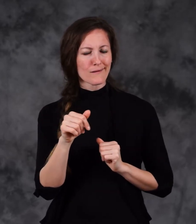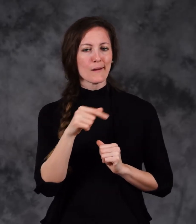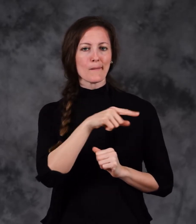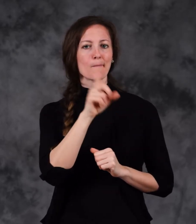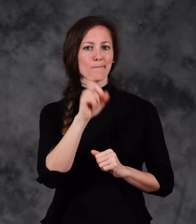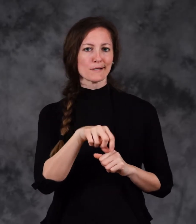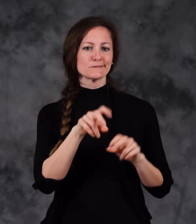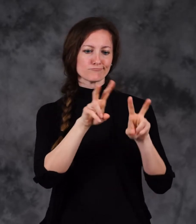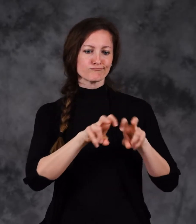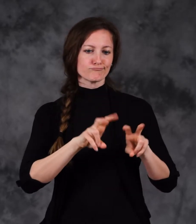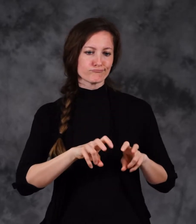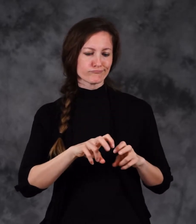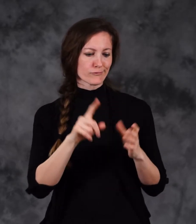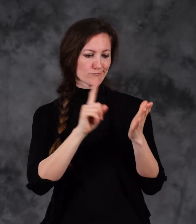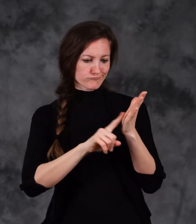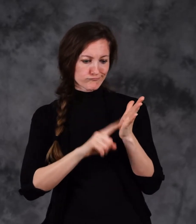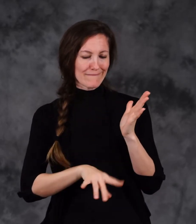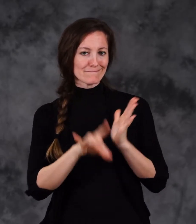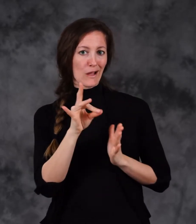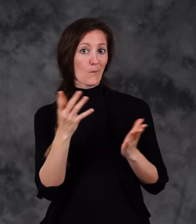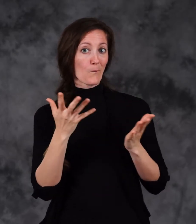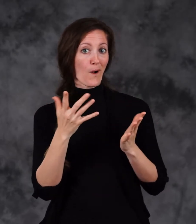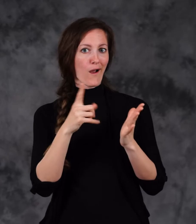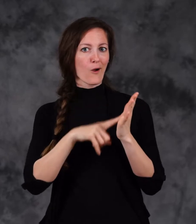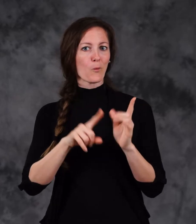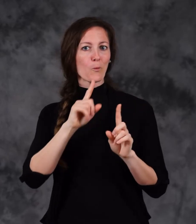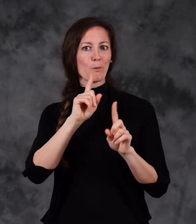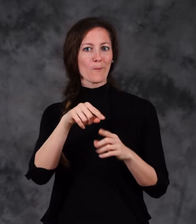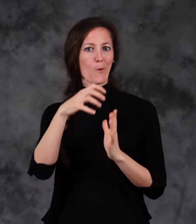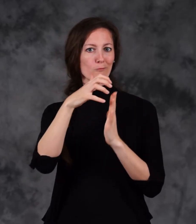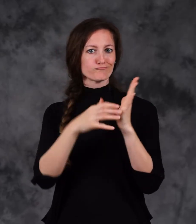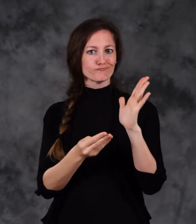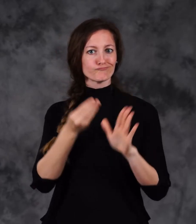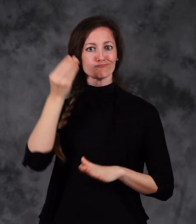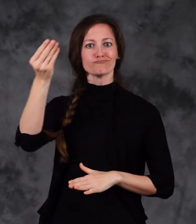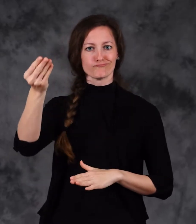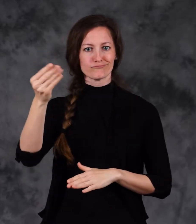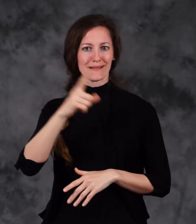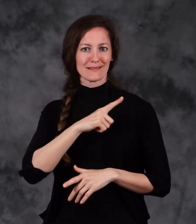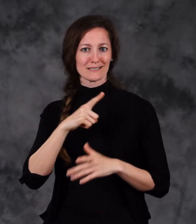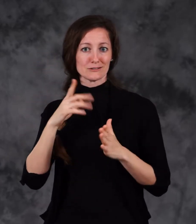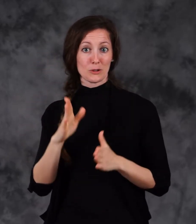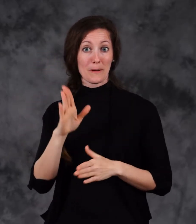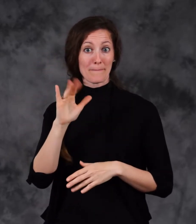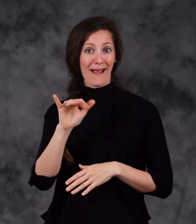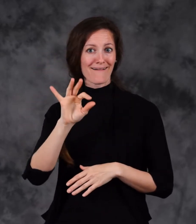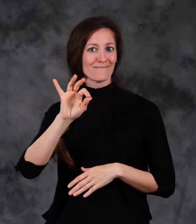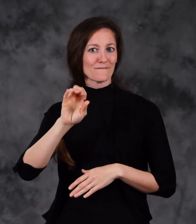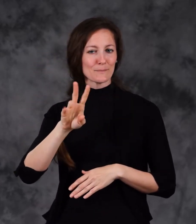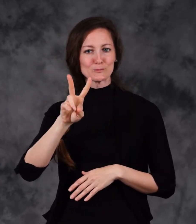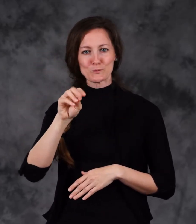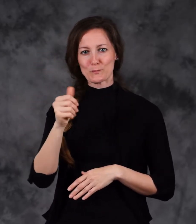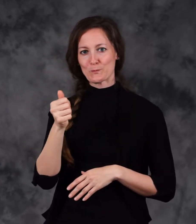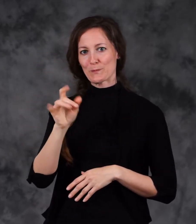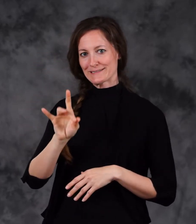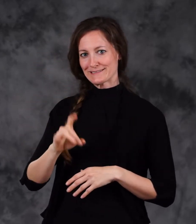They must give the legislature a report of their findings in February 2018.